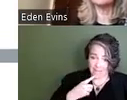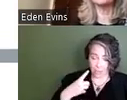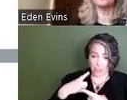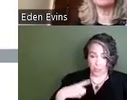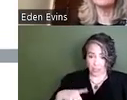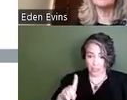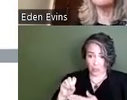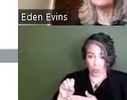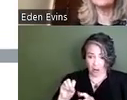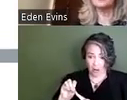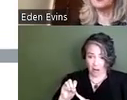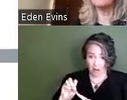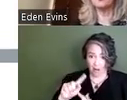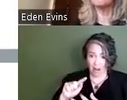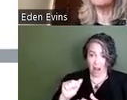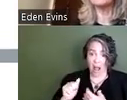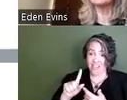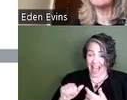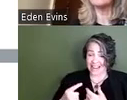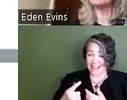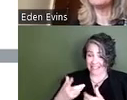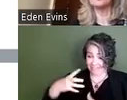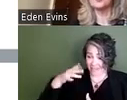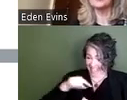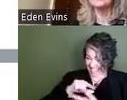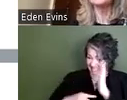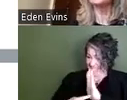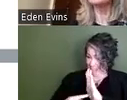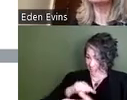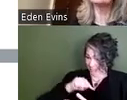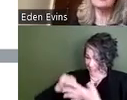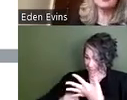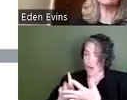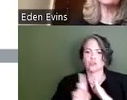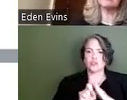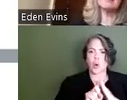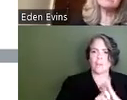disorder and many co-occur within seven. Okay, So to me this underscores our need